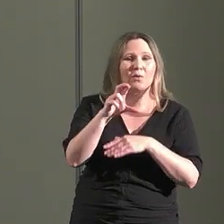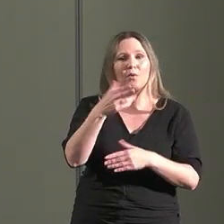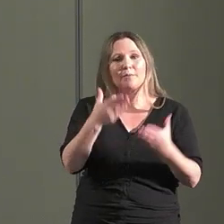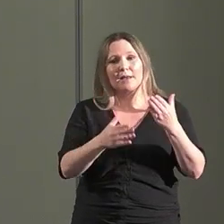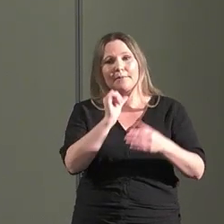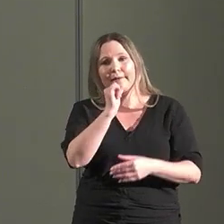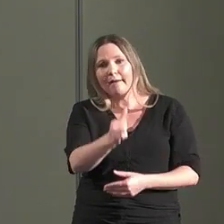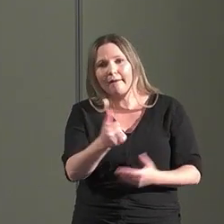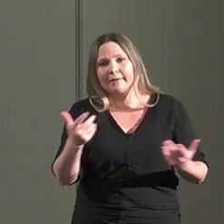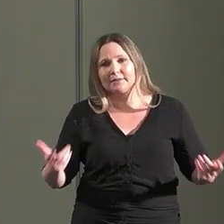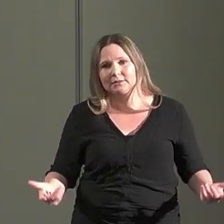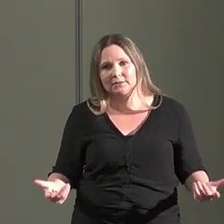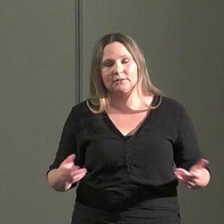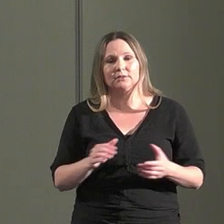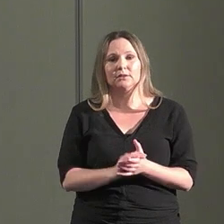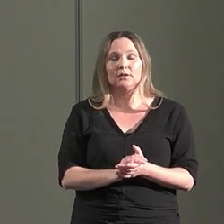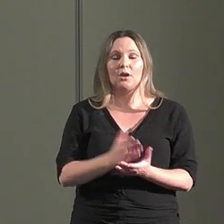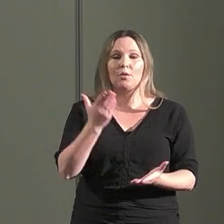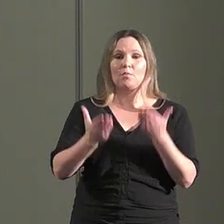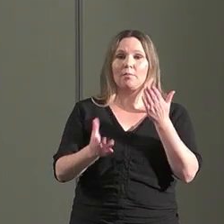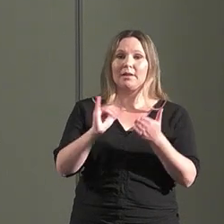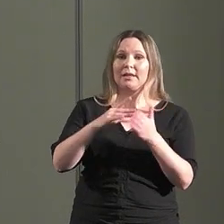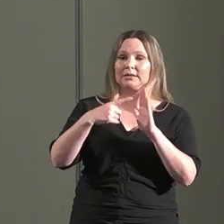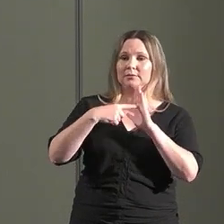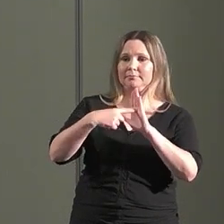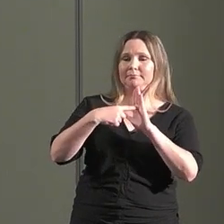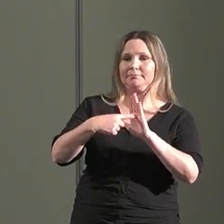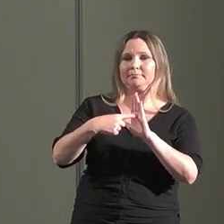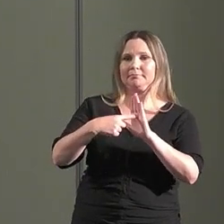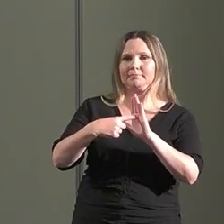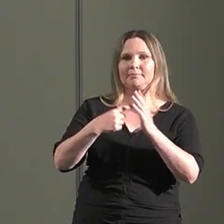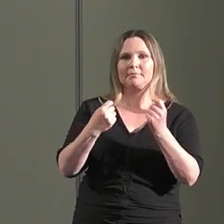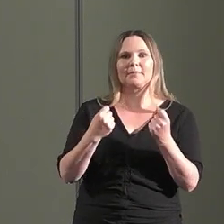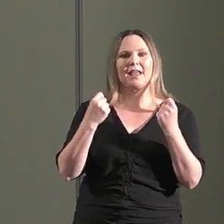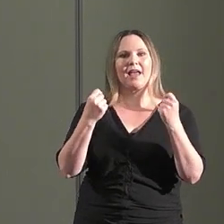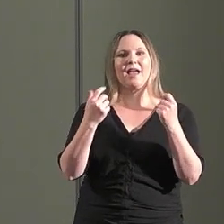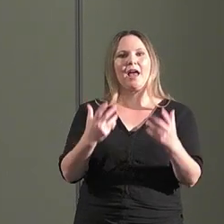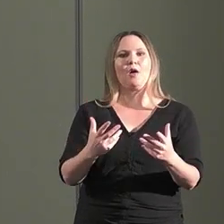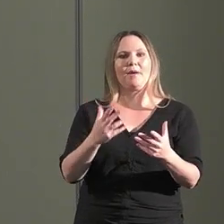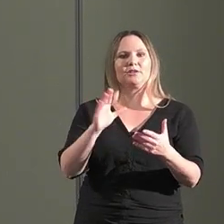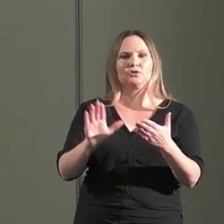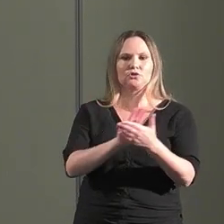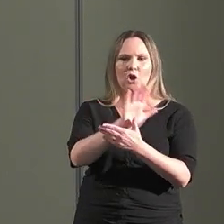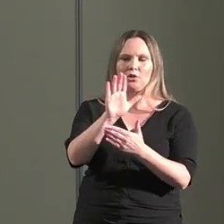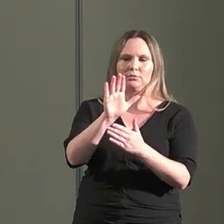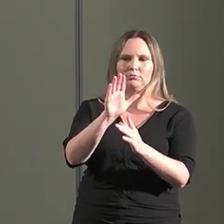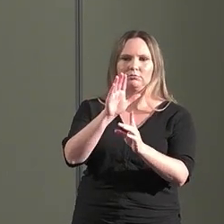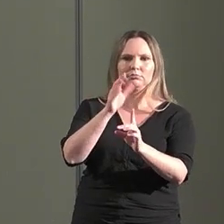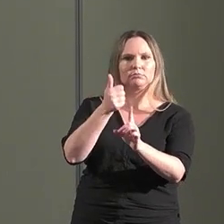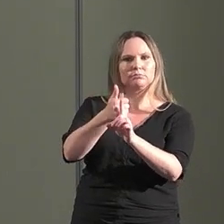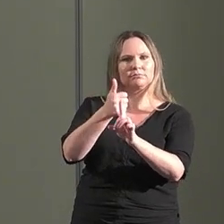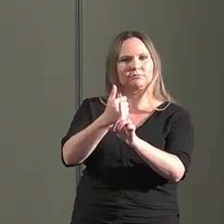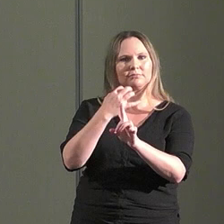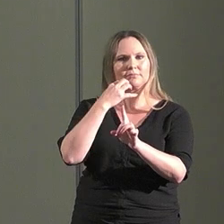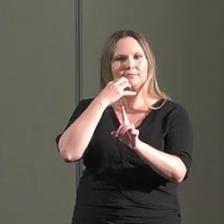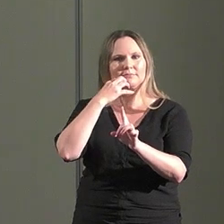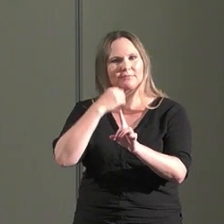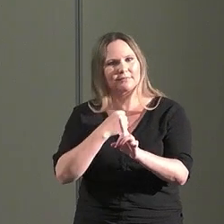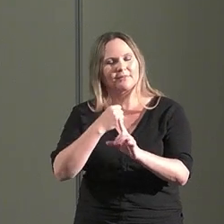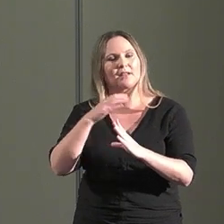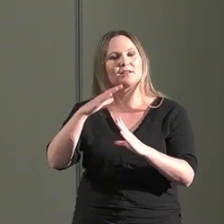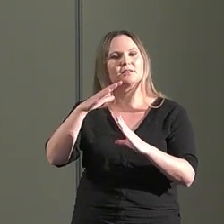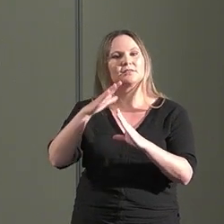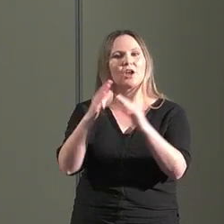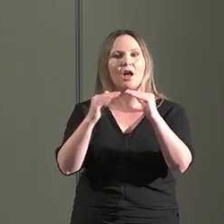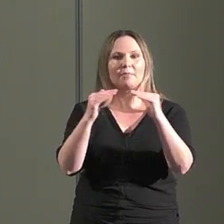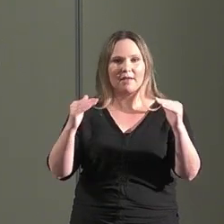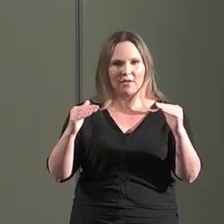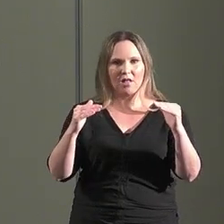It is indication of how much the institution cares at a top level and centralized level.